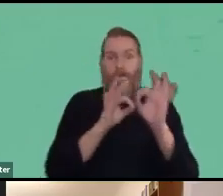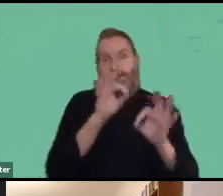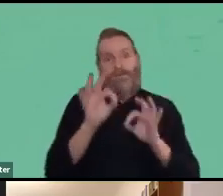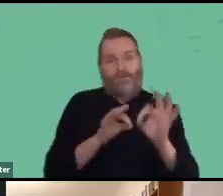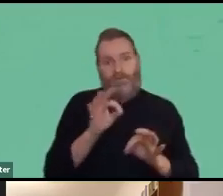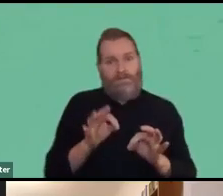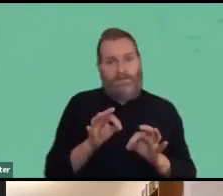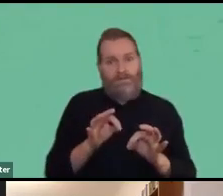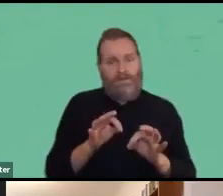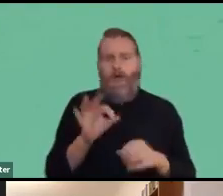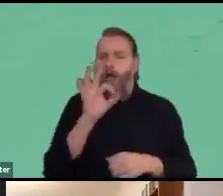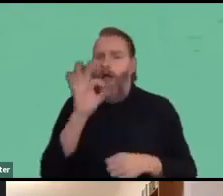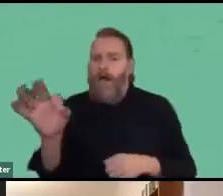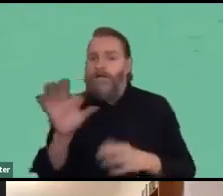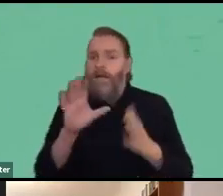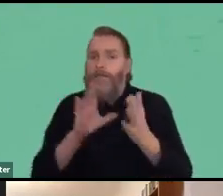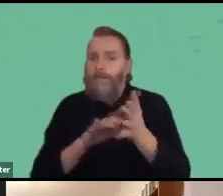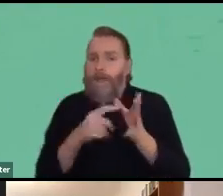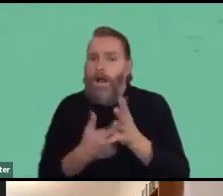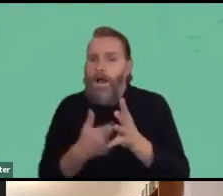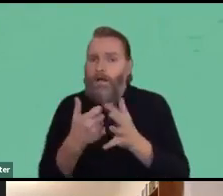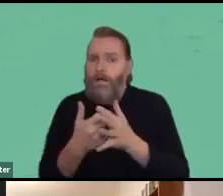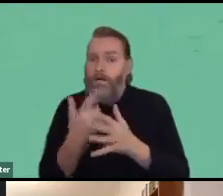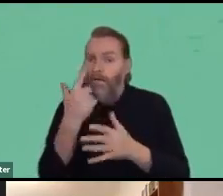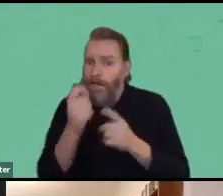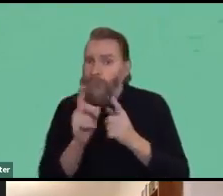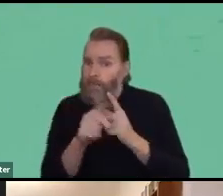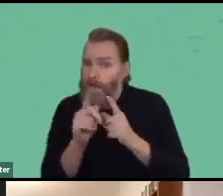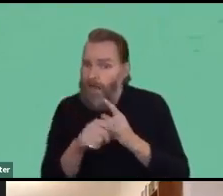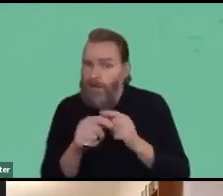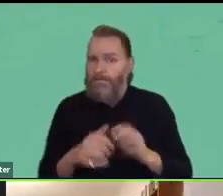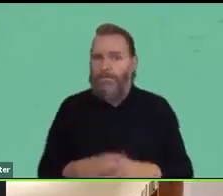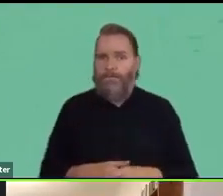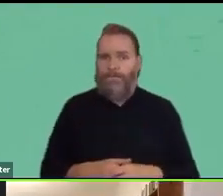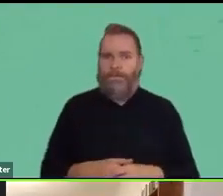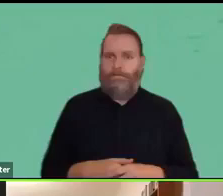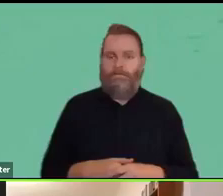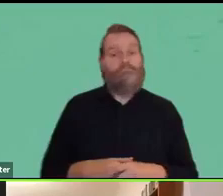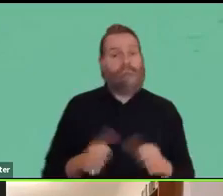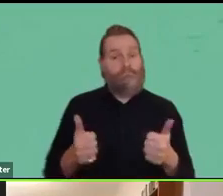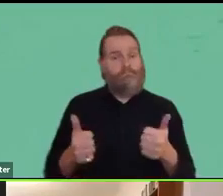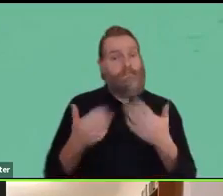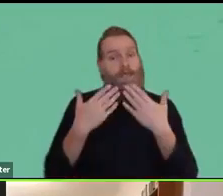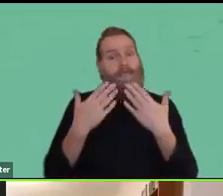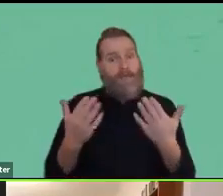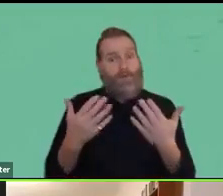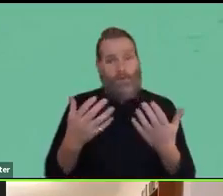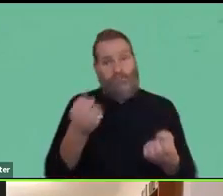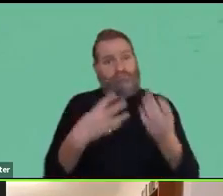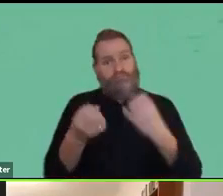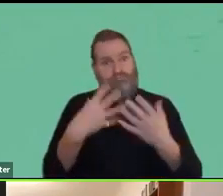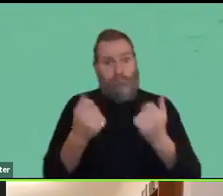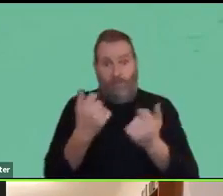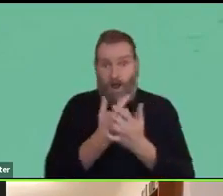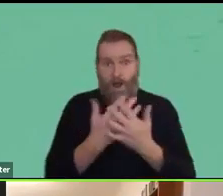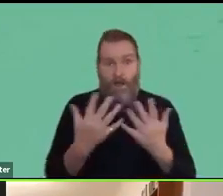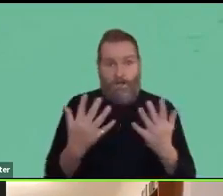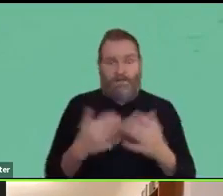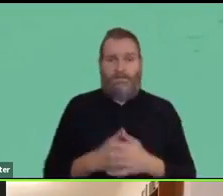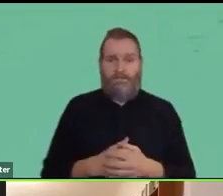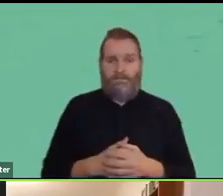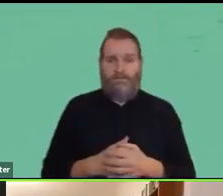as much as that you can? Yeah thanks very much and um and and thanks again for all all the comments